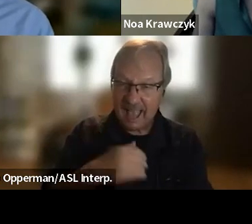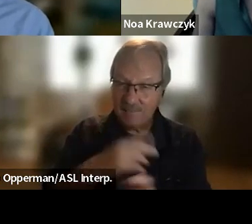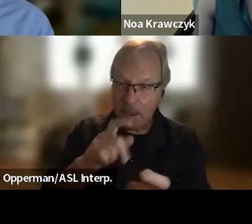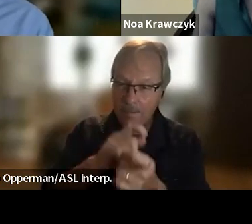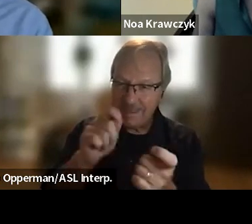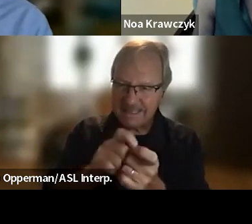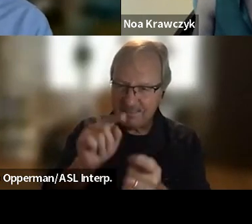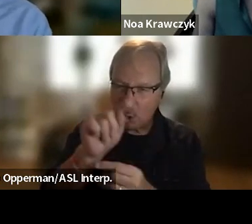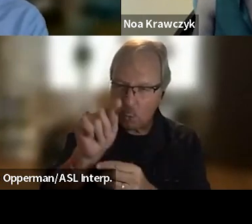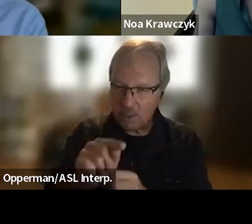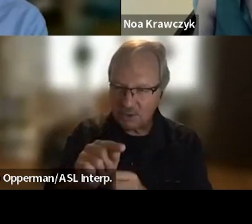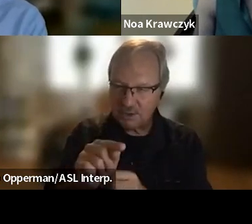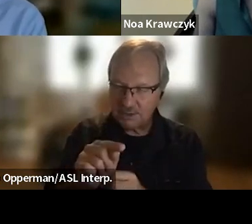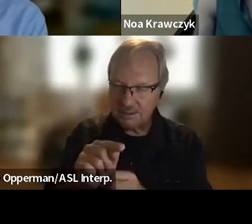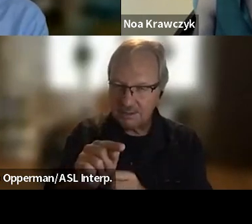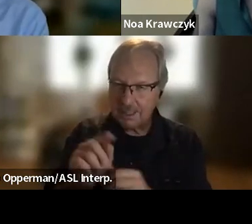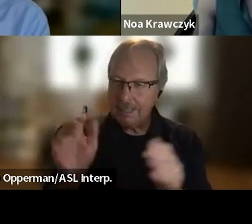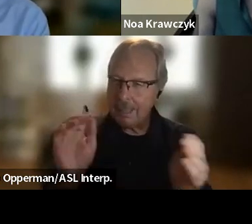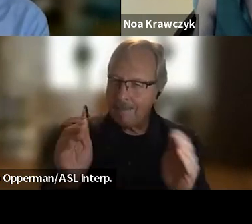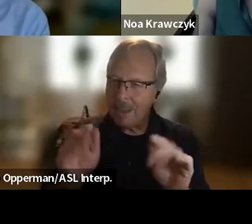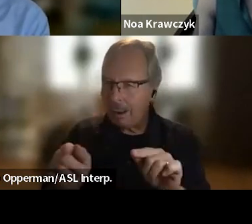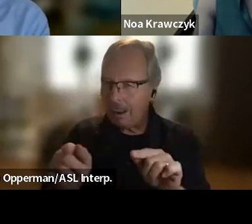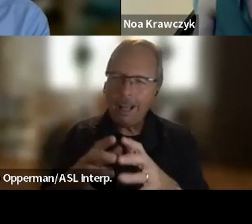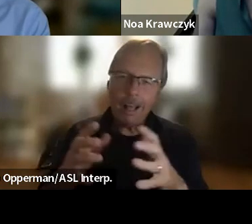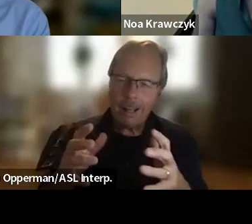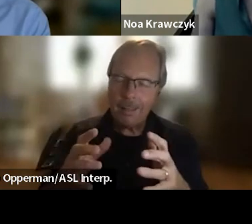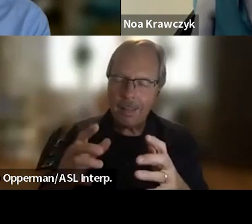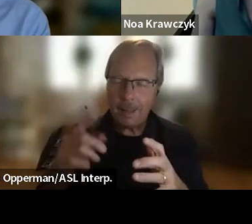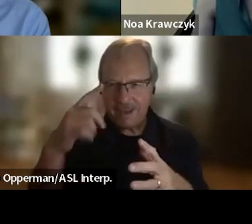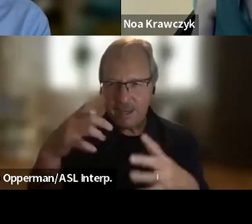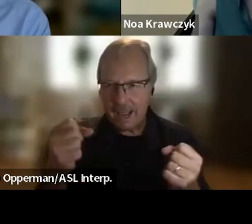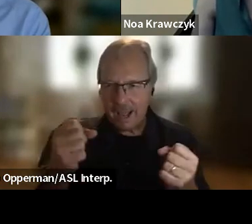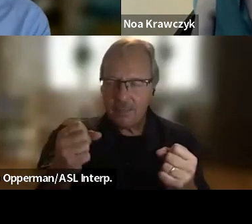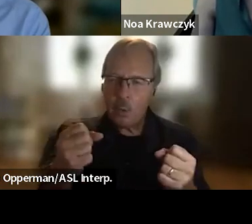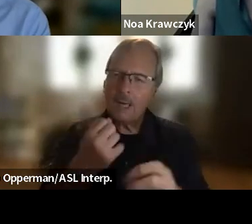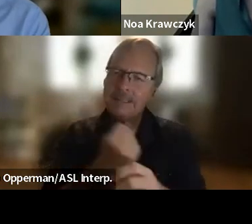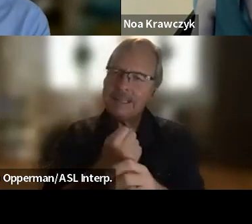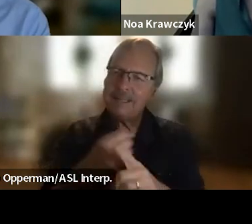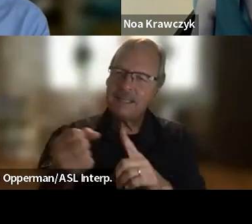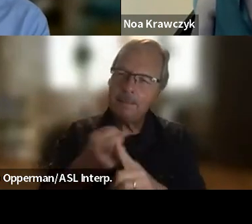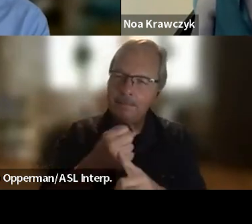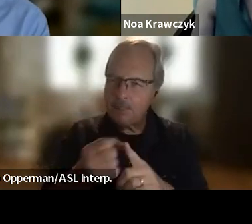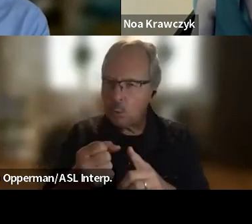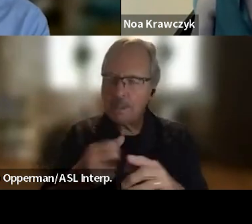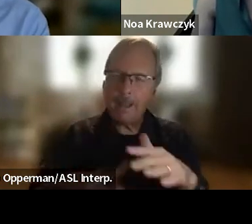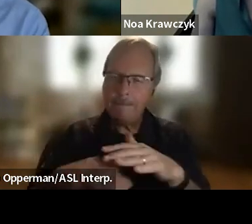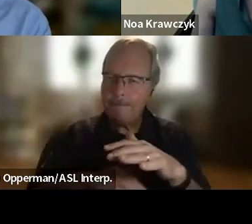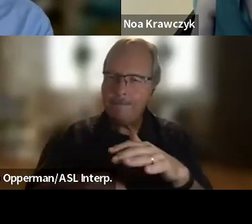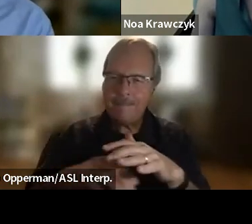Again, that really mirror a lot of the mental health or substance abuse basic screening instruments,